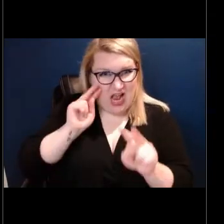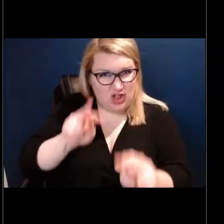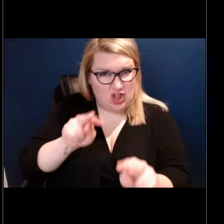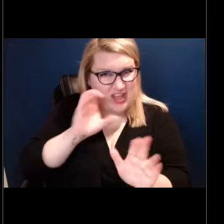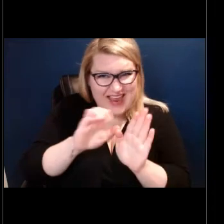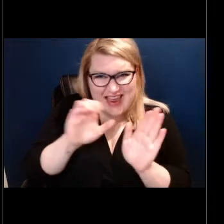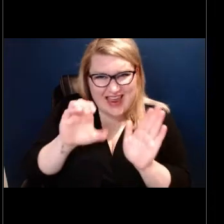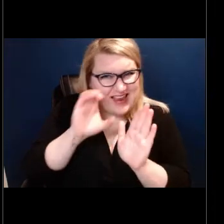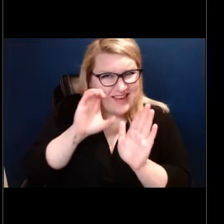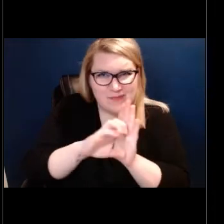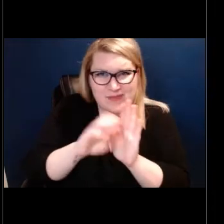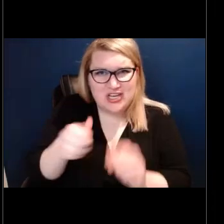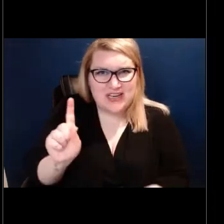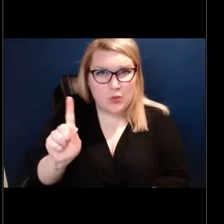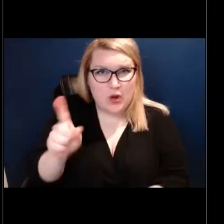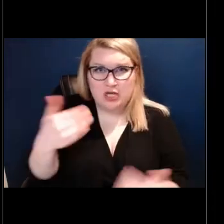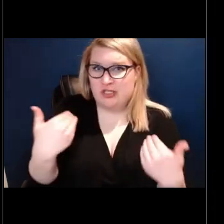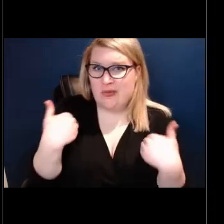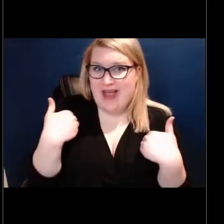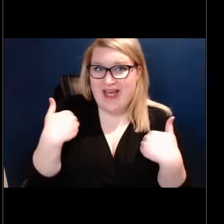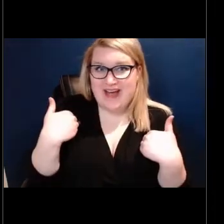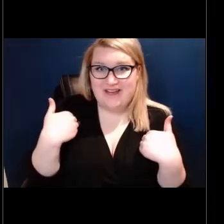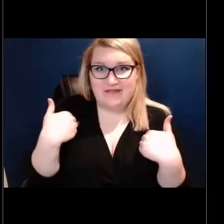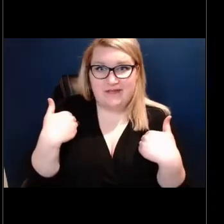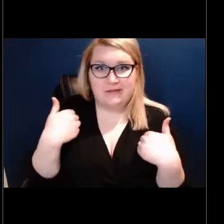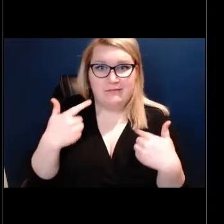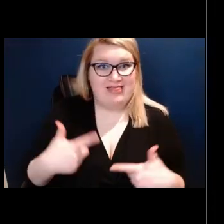Is there any live coverage when these eruptions occur?